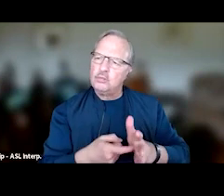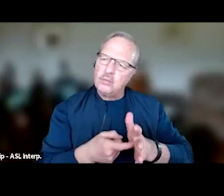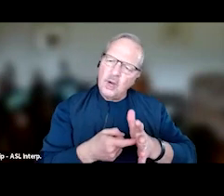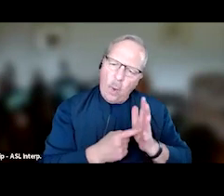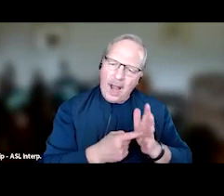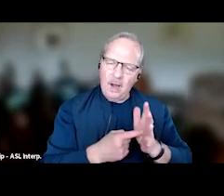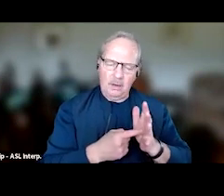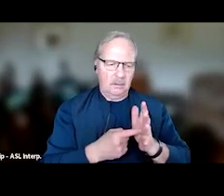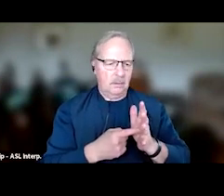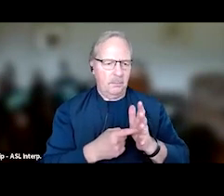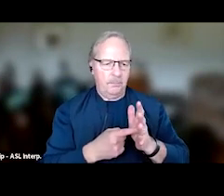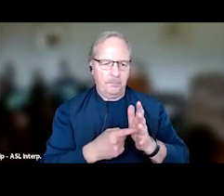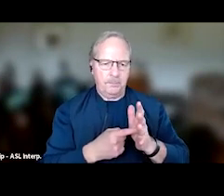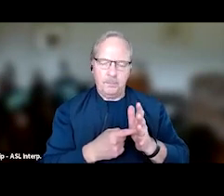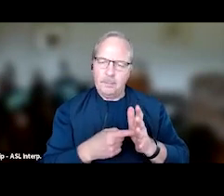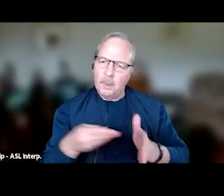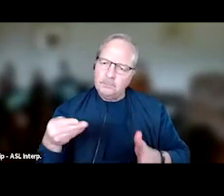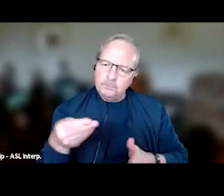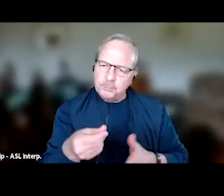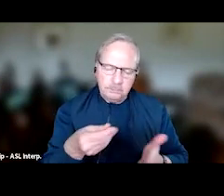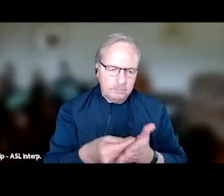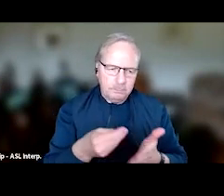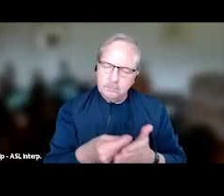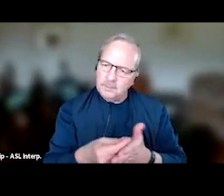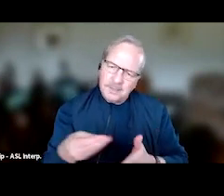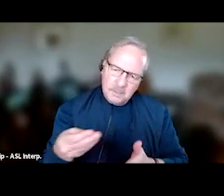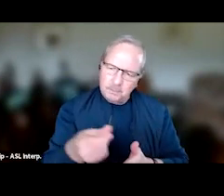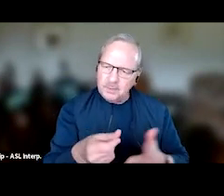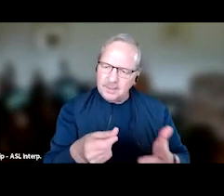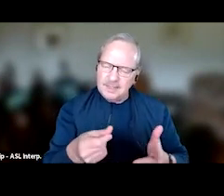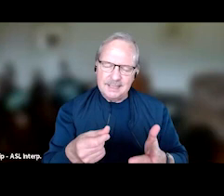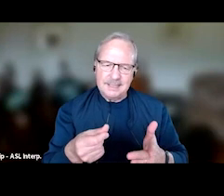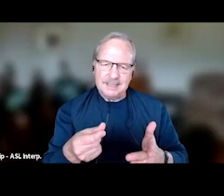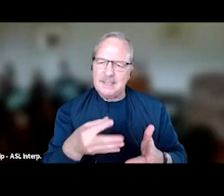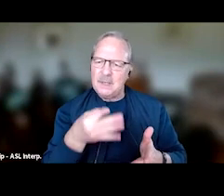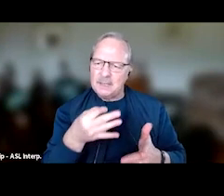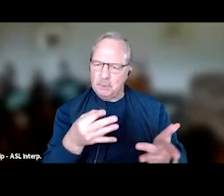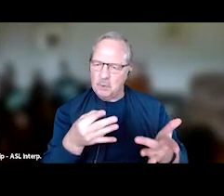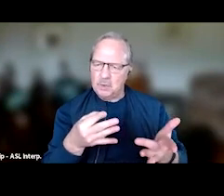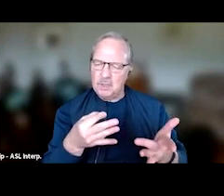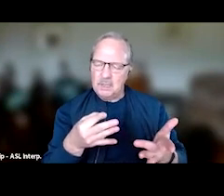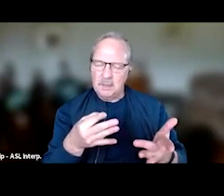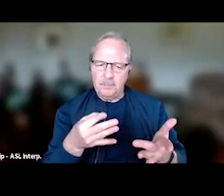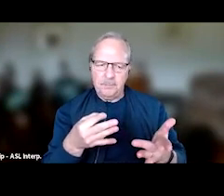and compensated inclusion of living experts, which we will definitely get in more detail